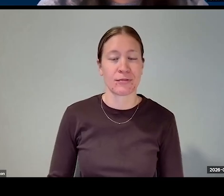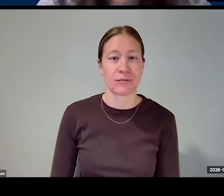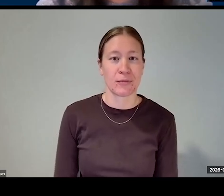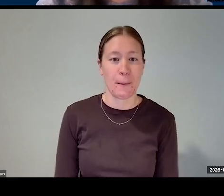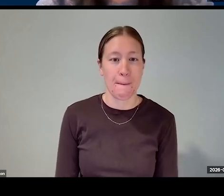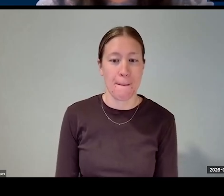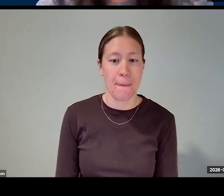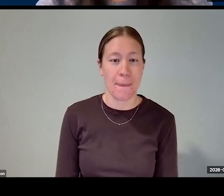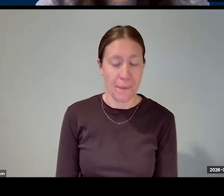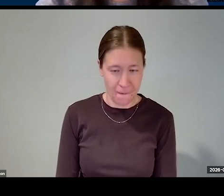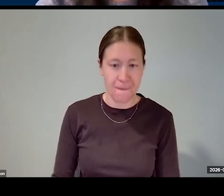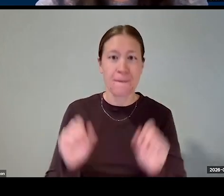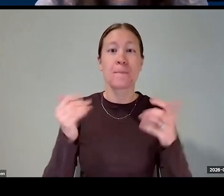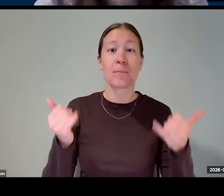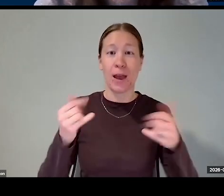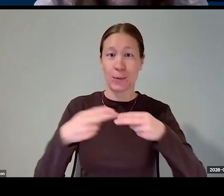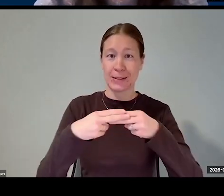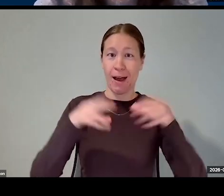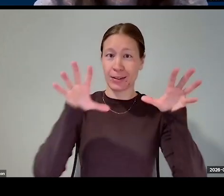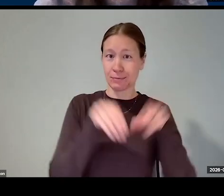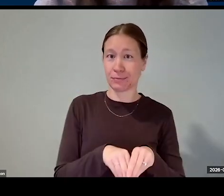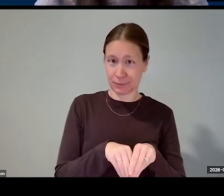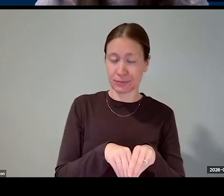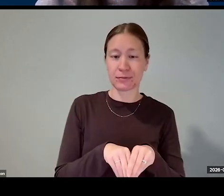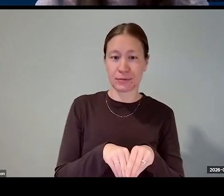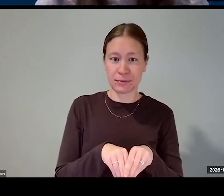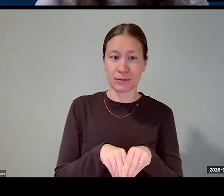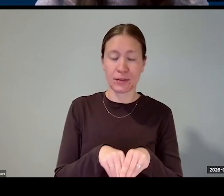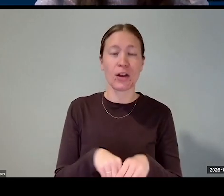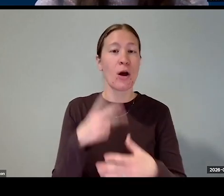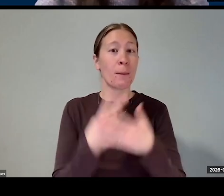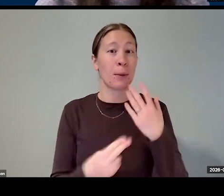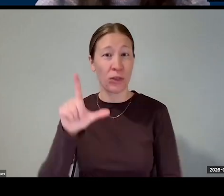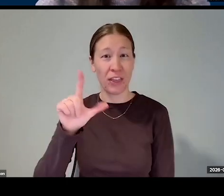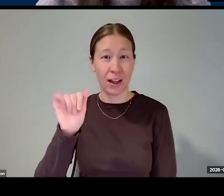Okay, I'm gonna exit out of the slides. Both of these links are also in the chat as well.